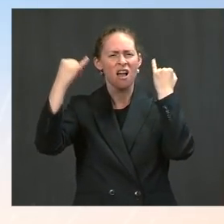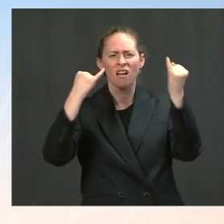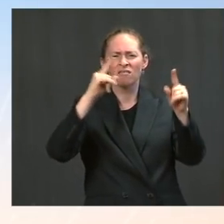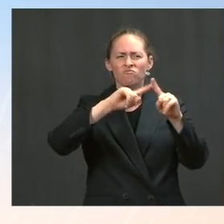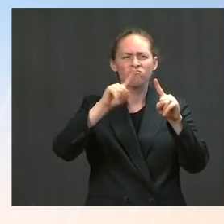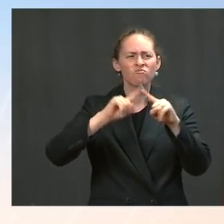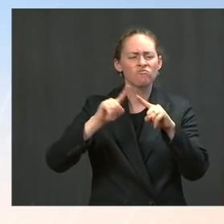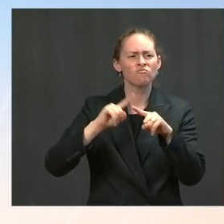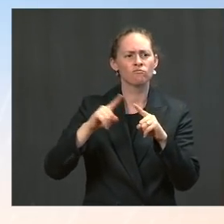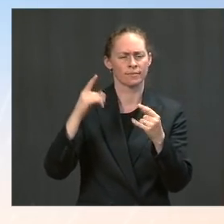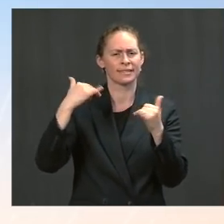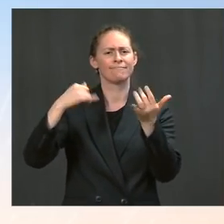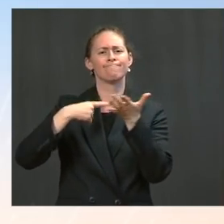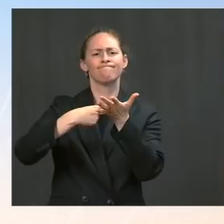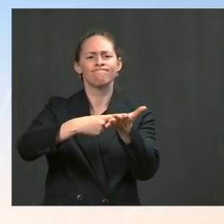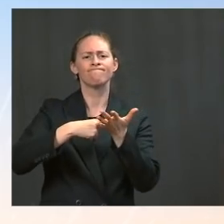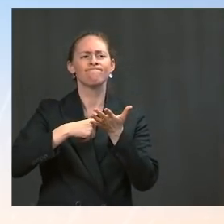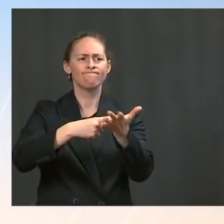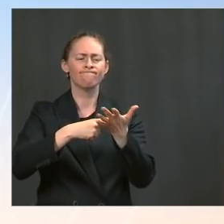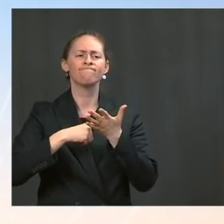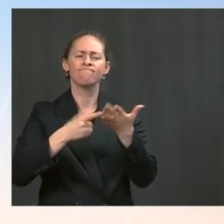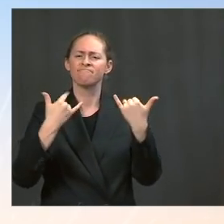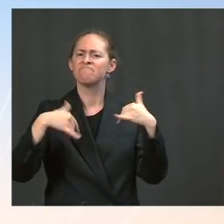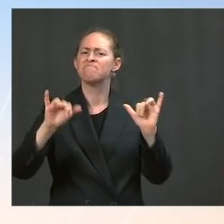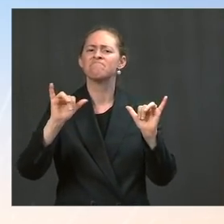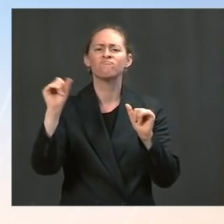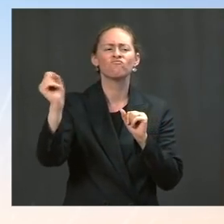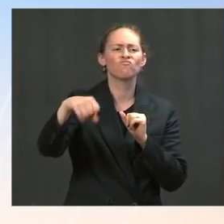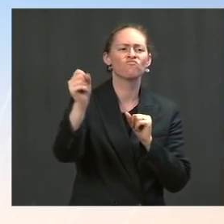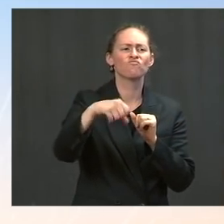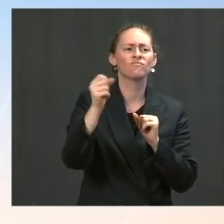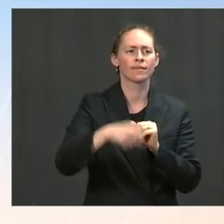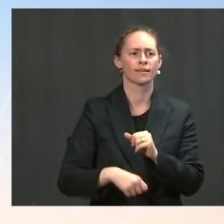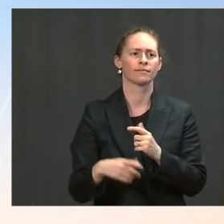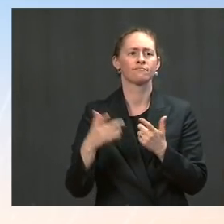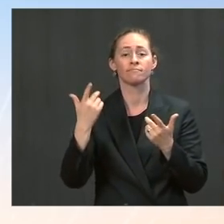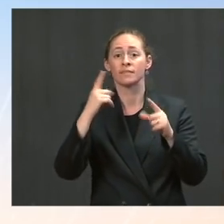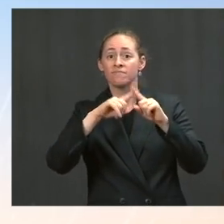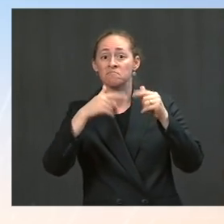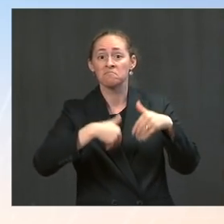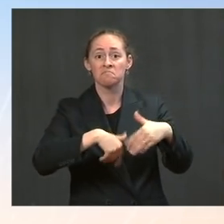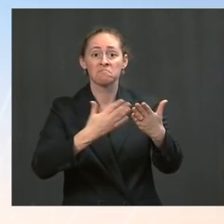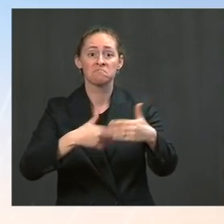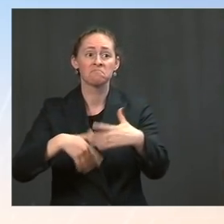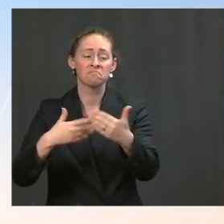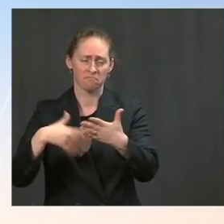which are continuing. And those proposals -- he has a number of proposals out there that would more than cover the cost of this --